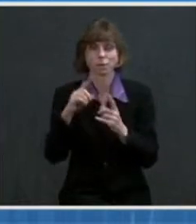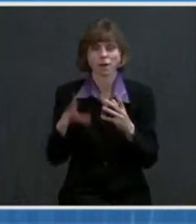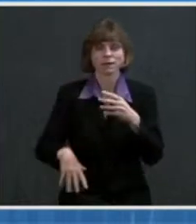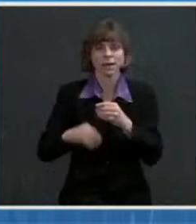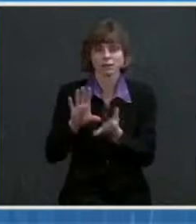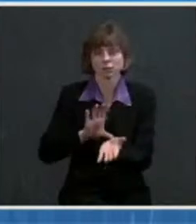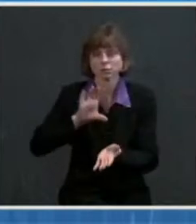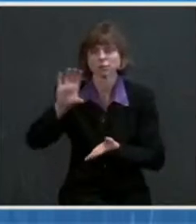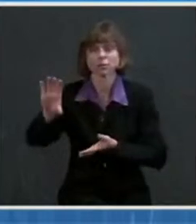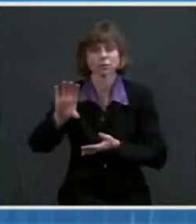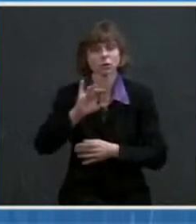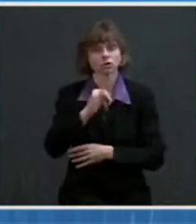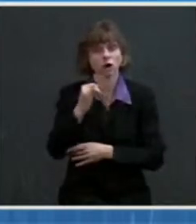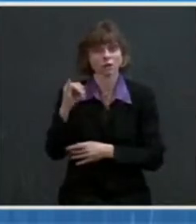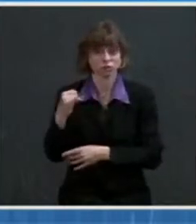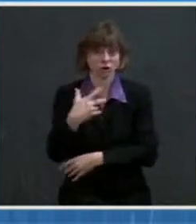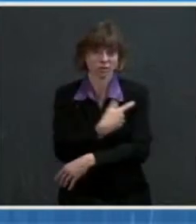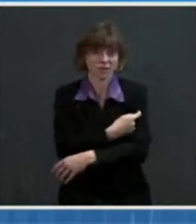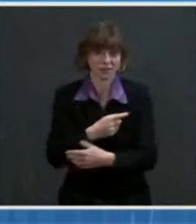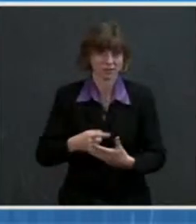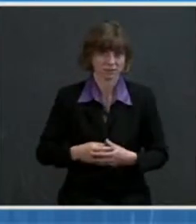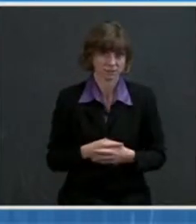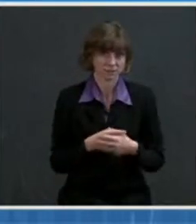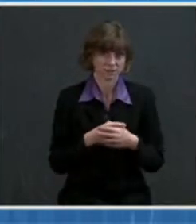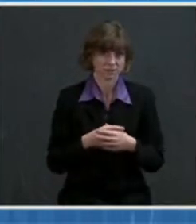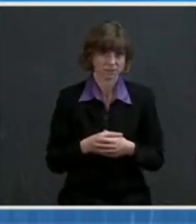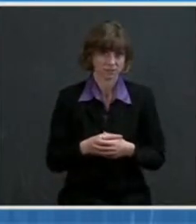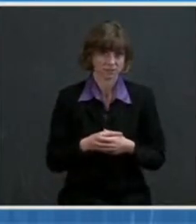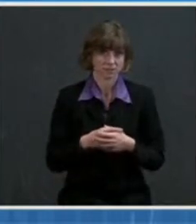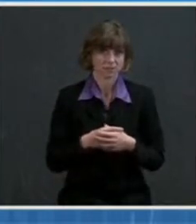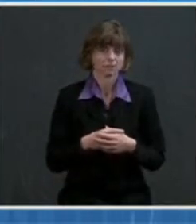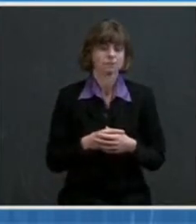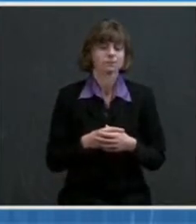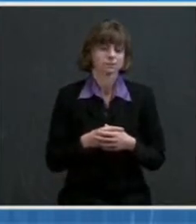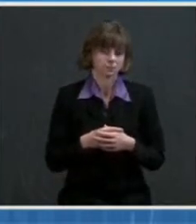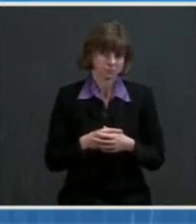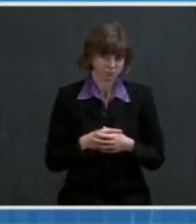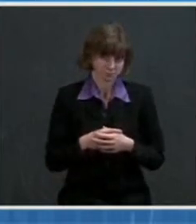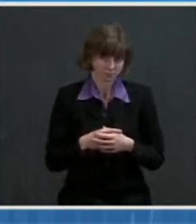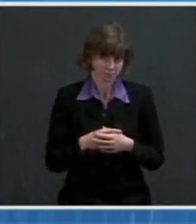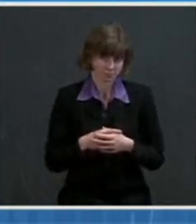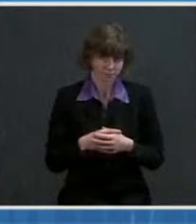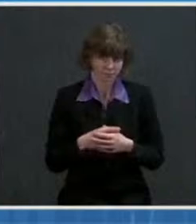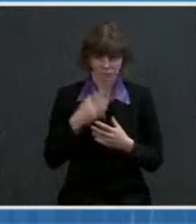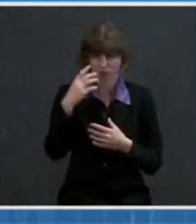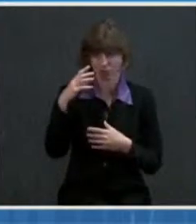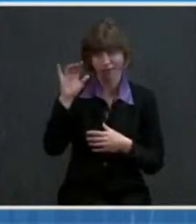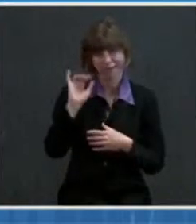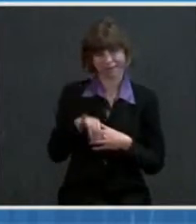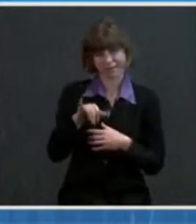ADMINISTERED 2.5 MILLION DOSES OF THE PHIZER MODERNA VACCINES PLUS THE ADDITIONAL JOHNSON &